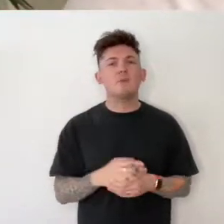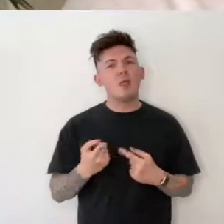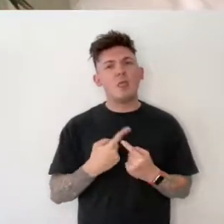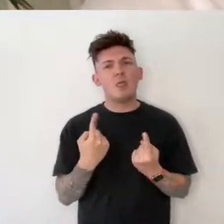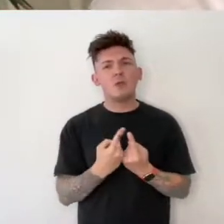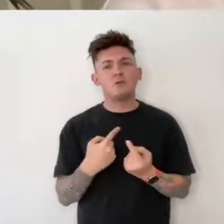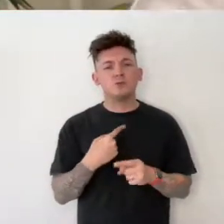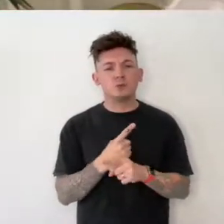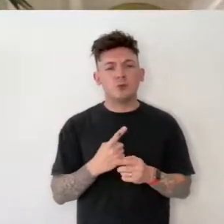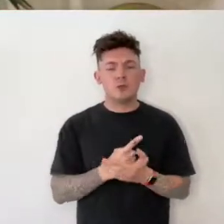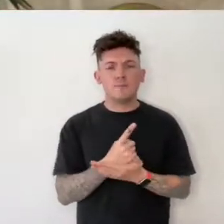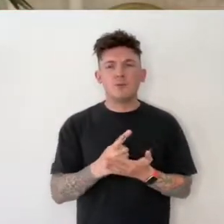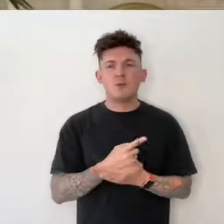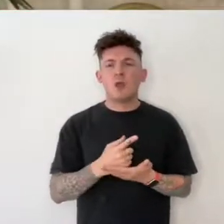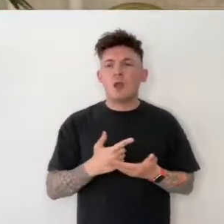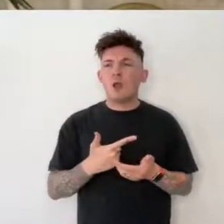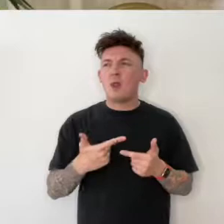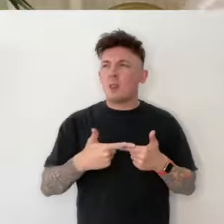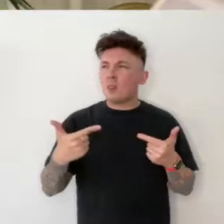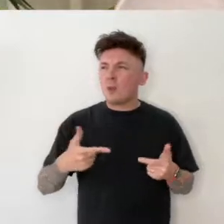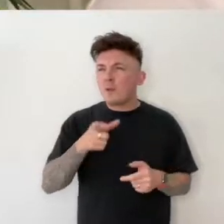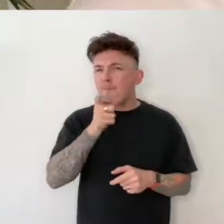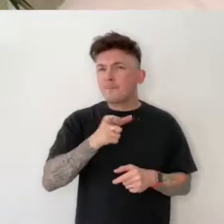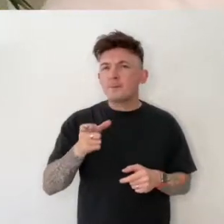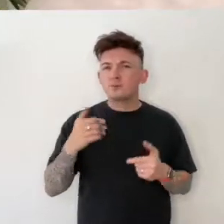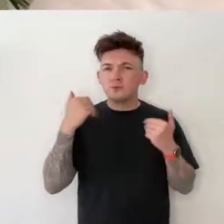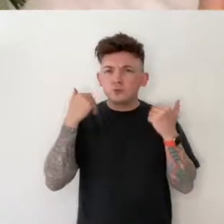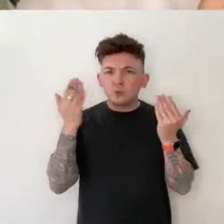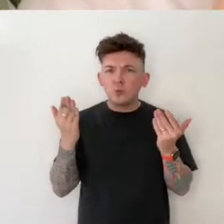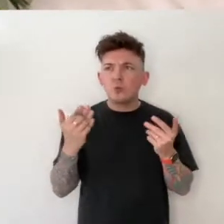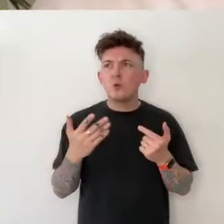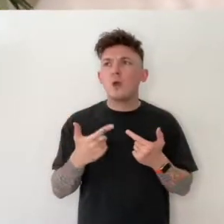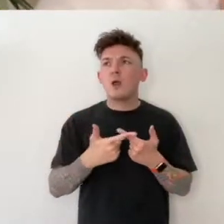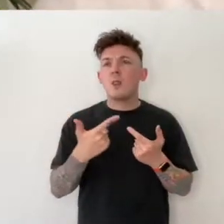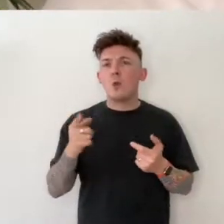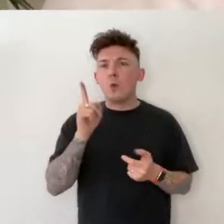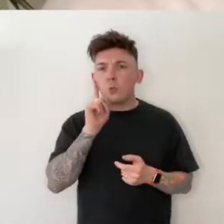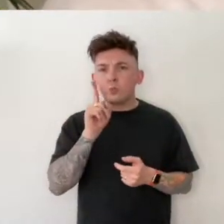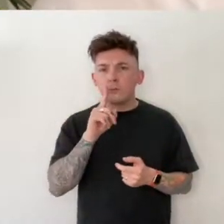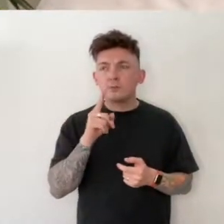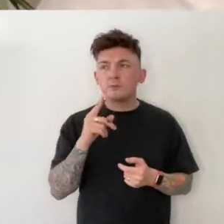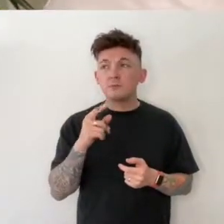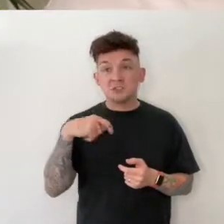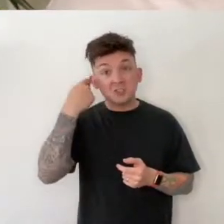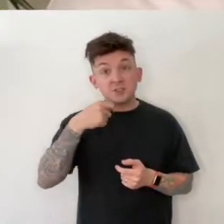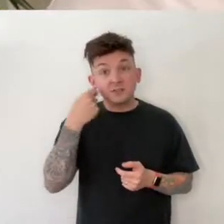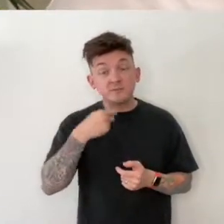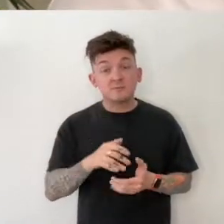well a lot of people don't know that a lot of women shave. i mean i shave every couple